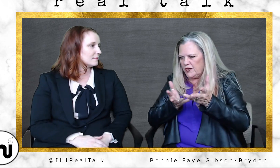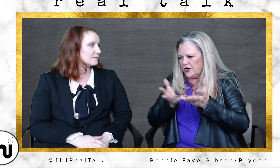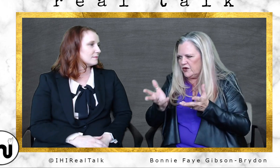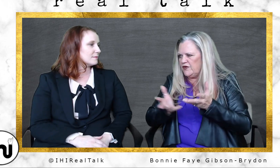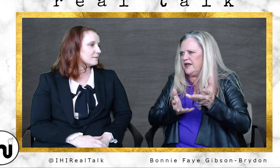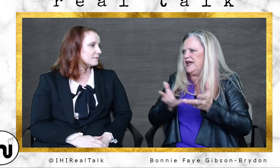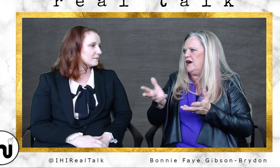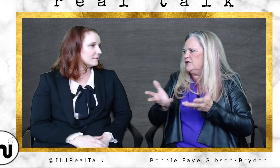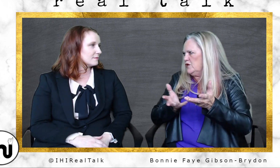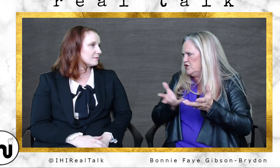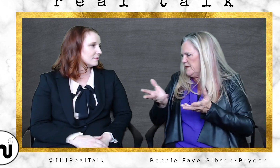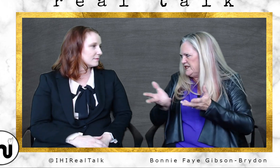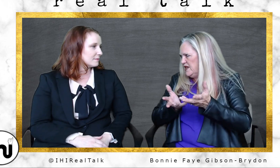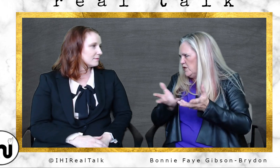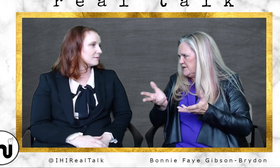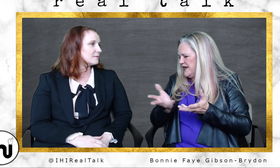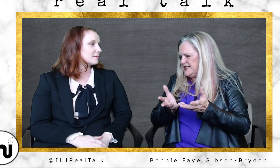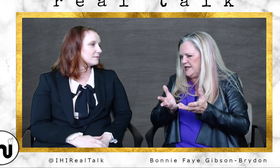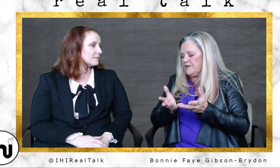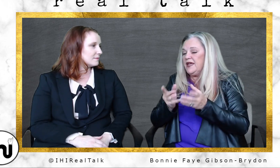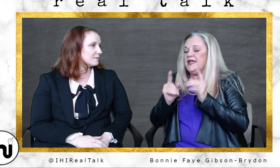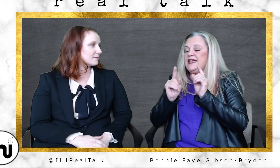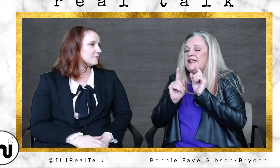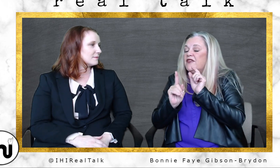her. Find out who's my team, what's my team. Now that's